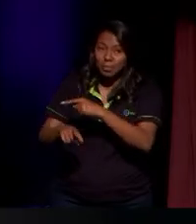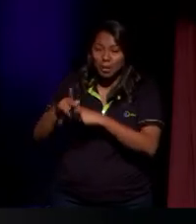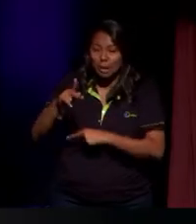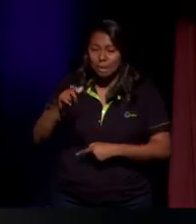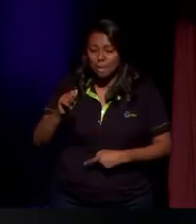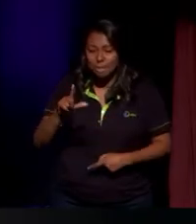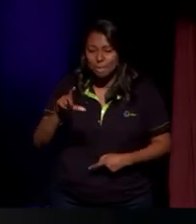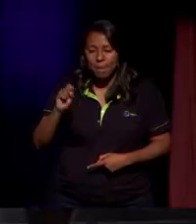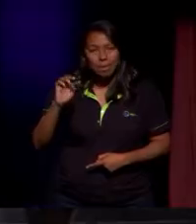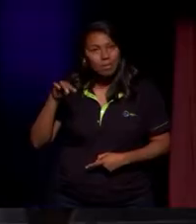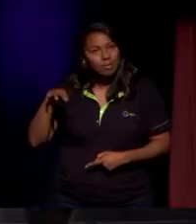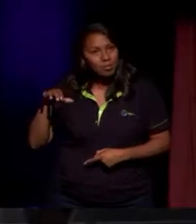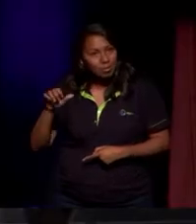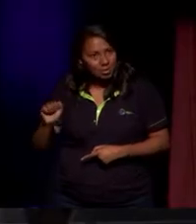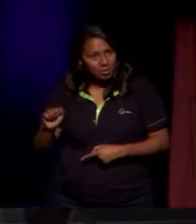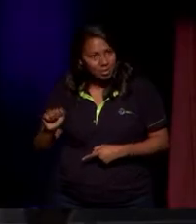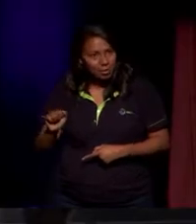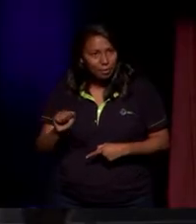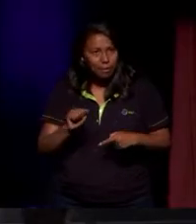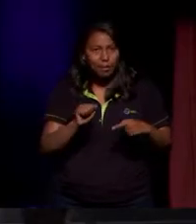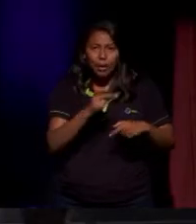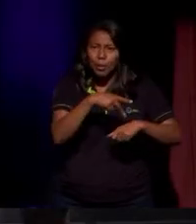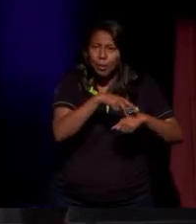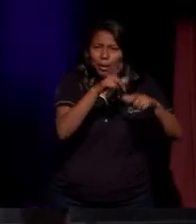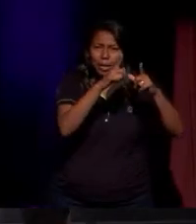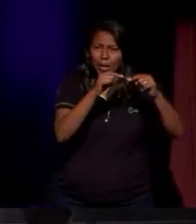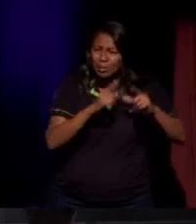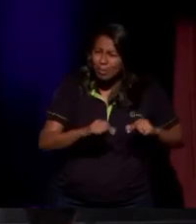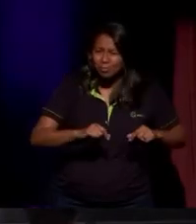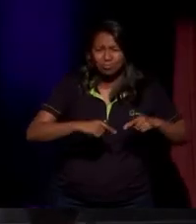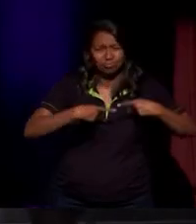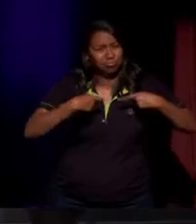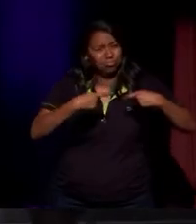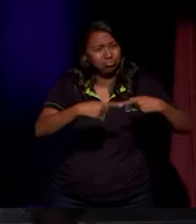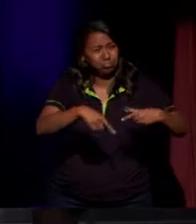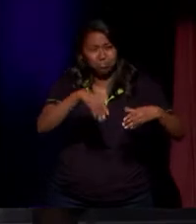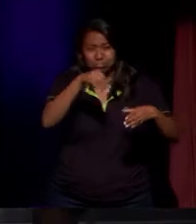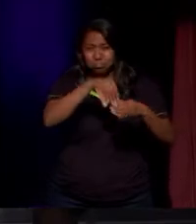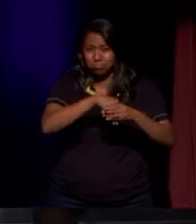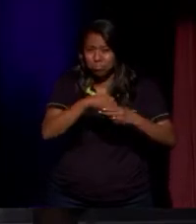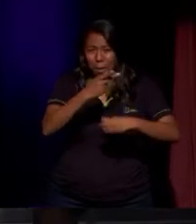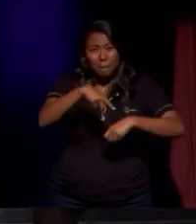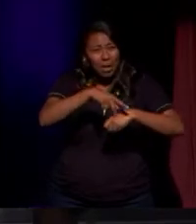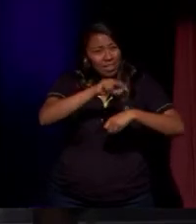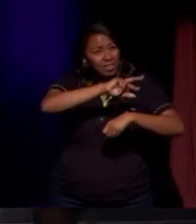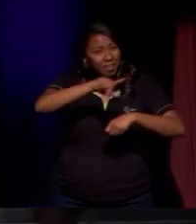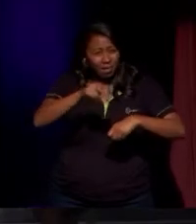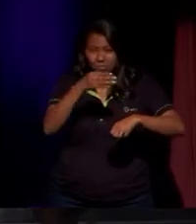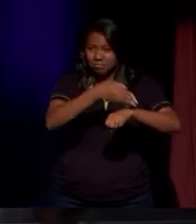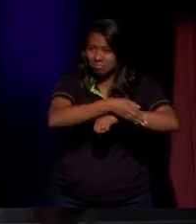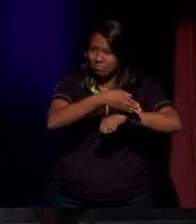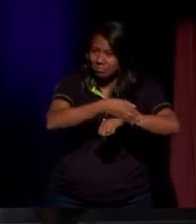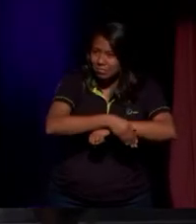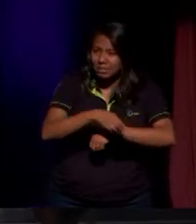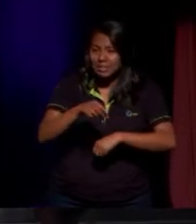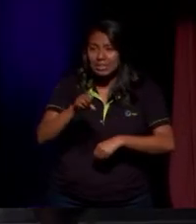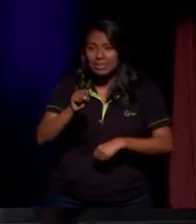confessional, and Lebanon becomes a battlefield of all the nations, then we will have Syria, who avails to enter,